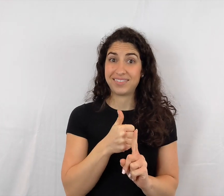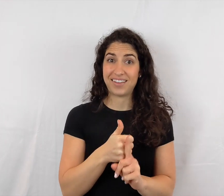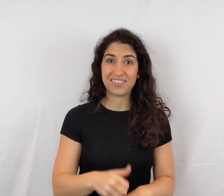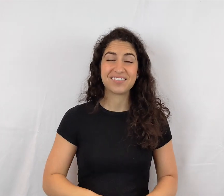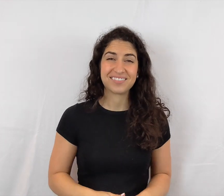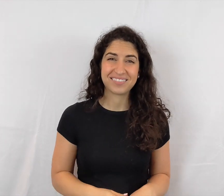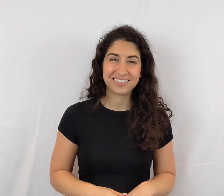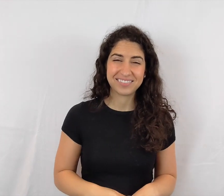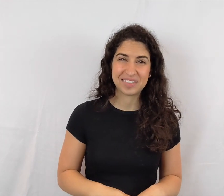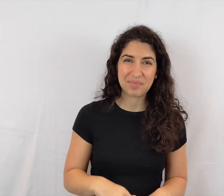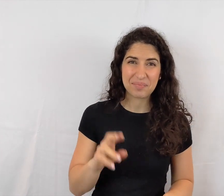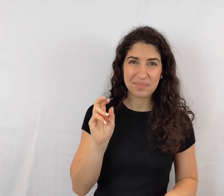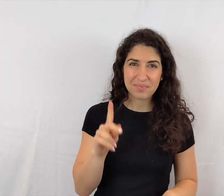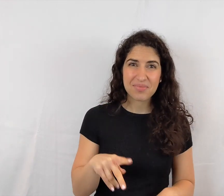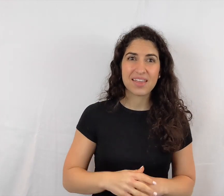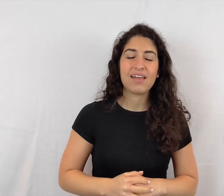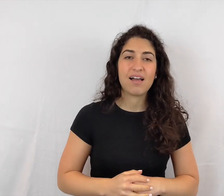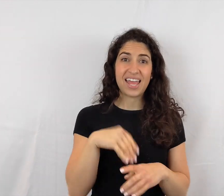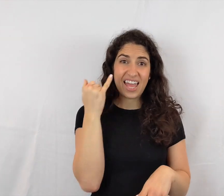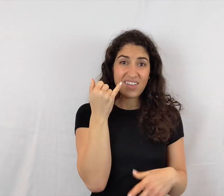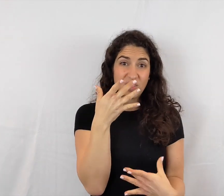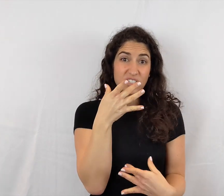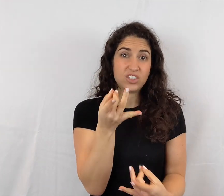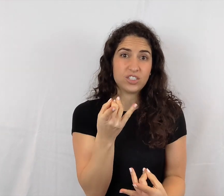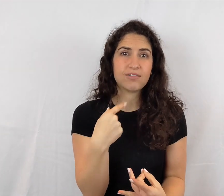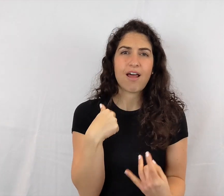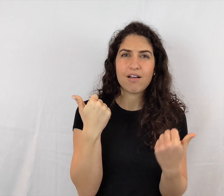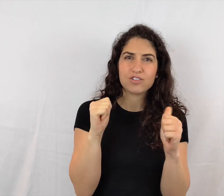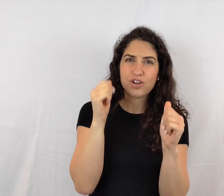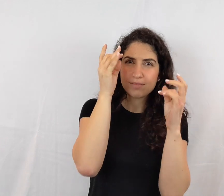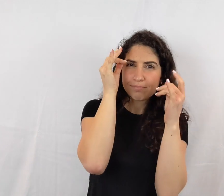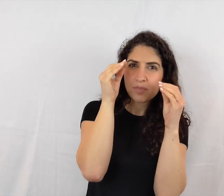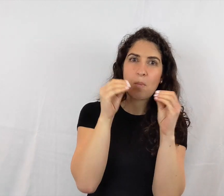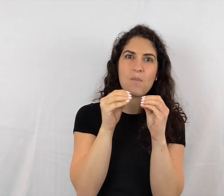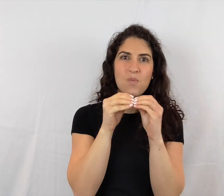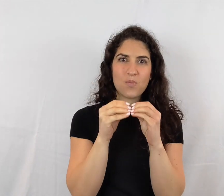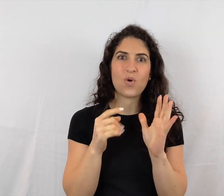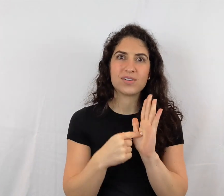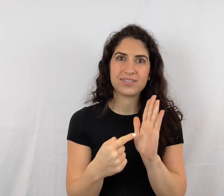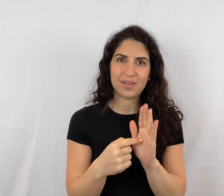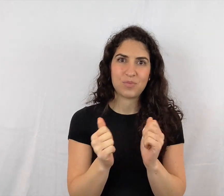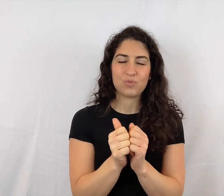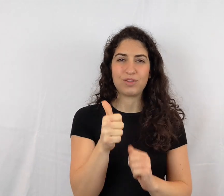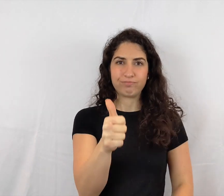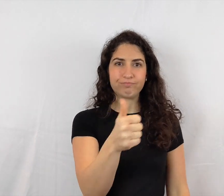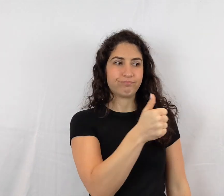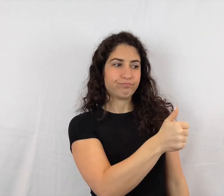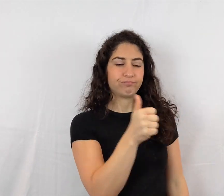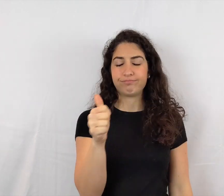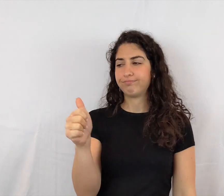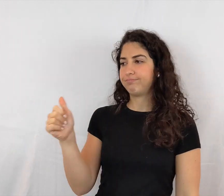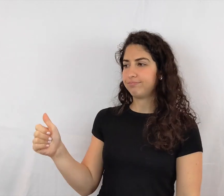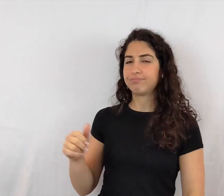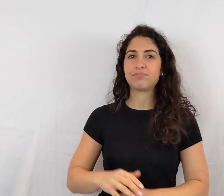itself. Okay? And if you're interested, I'll try to think about more examples with the SELF